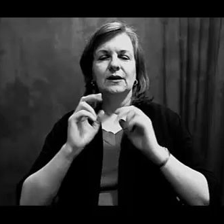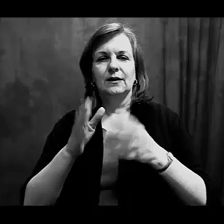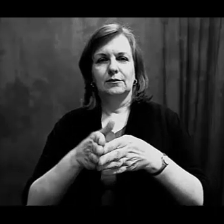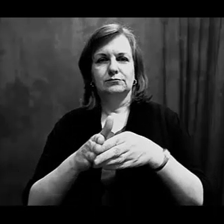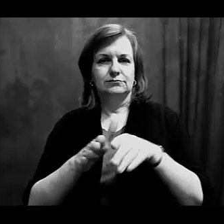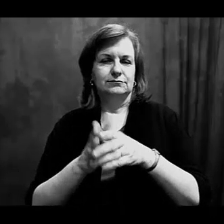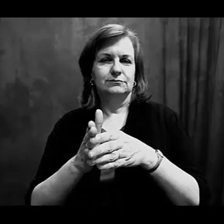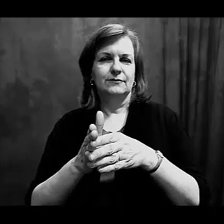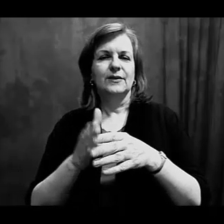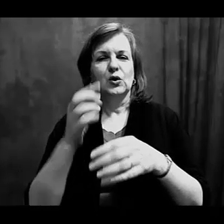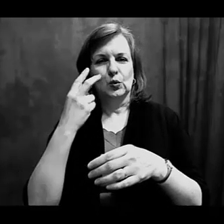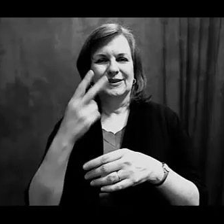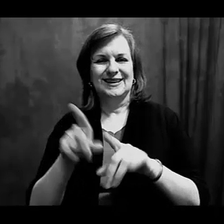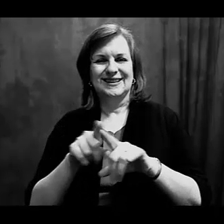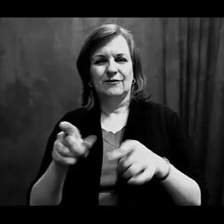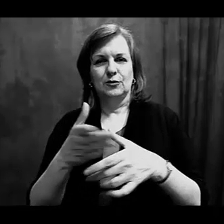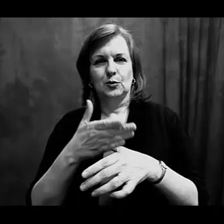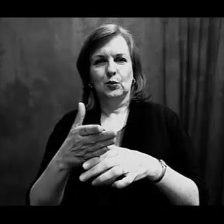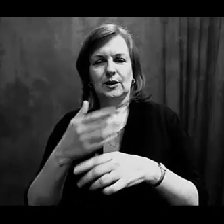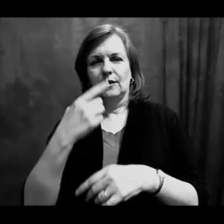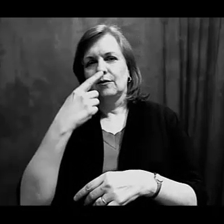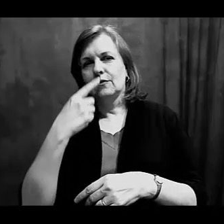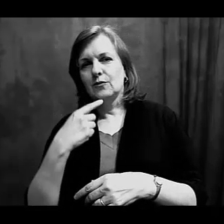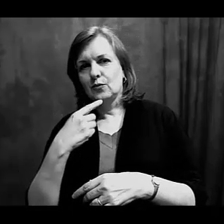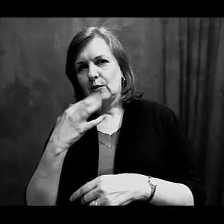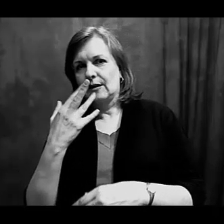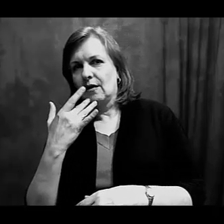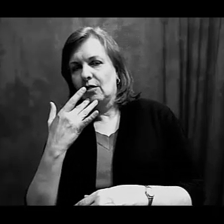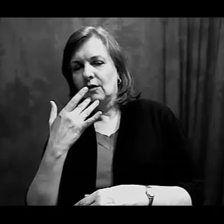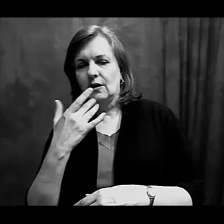and again you see the difference between the red